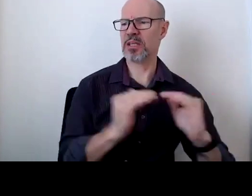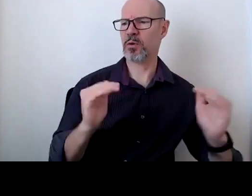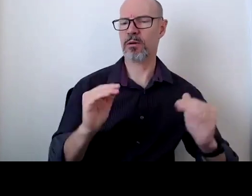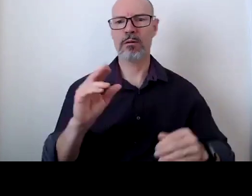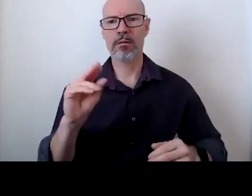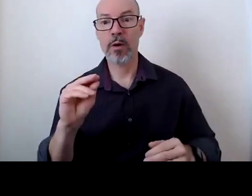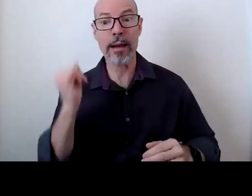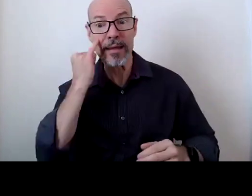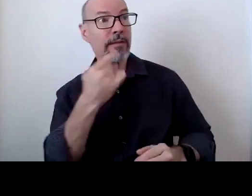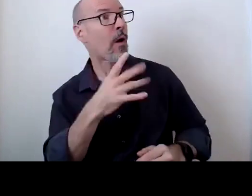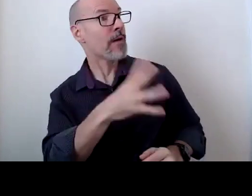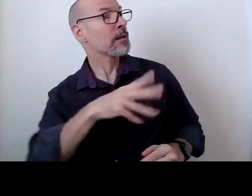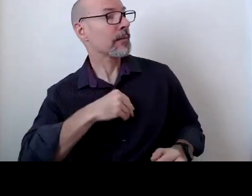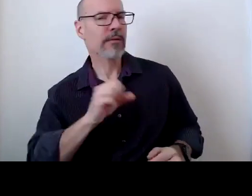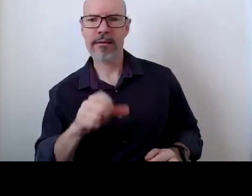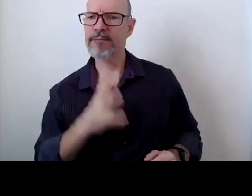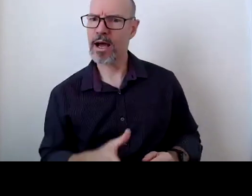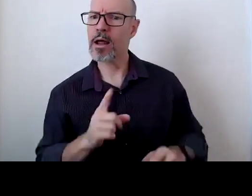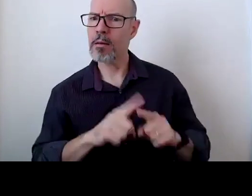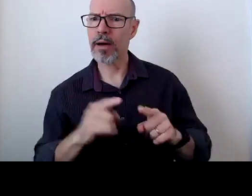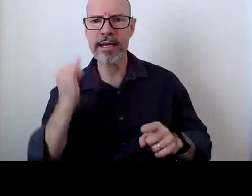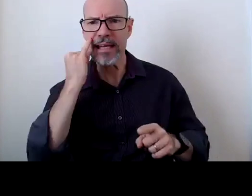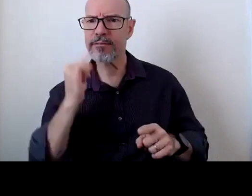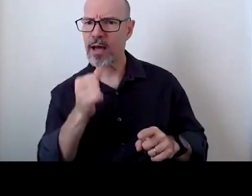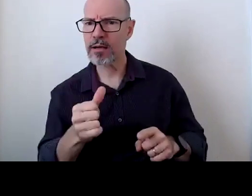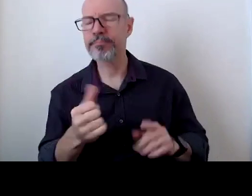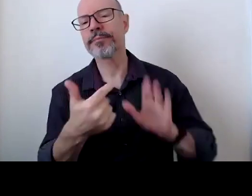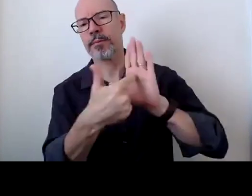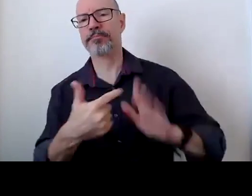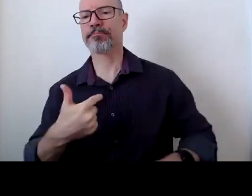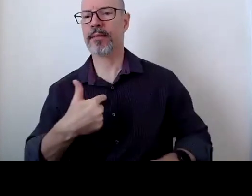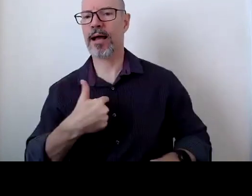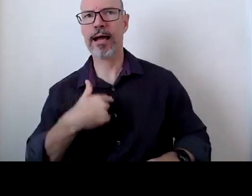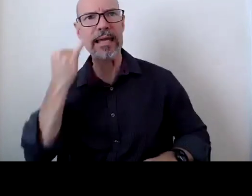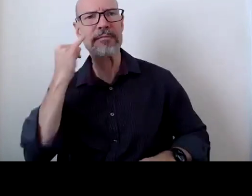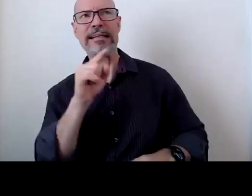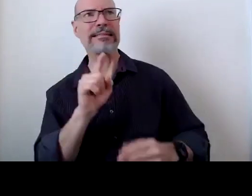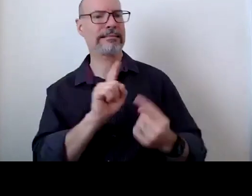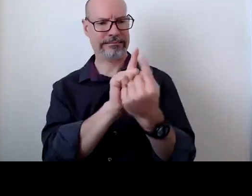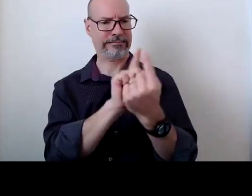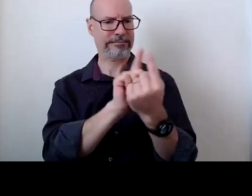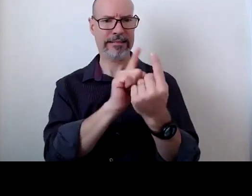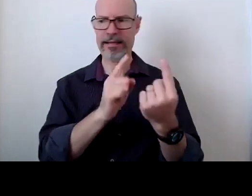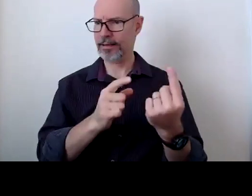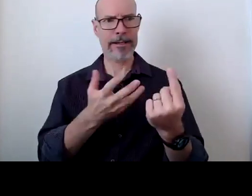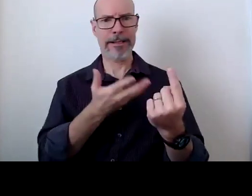For example, the app I use when I interact with people when I have nothing else with me and difficulty understanding them, I